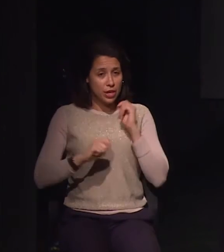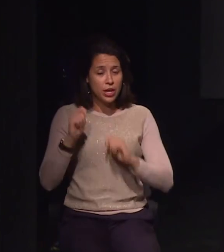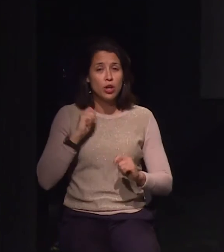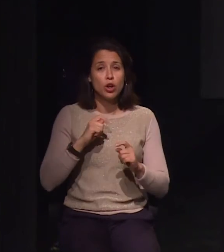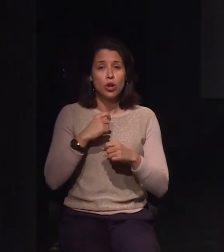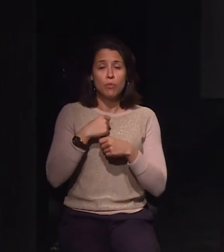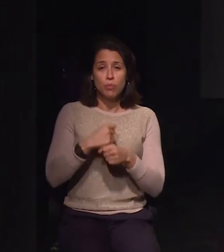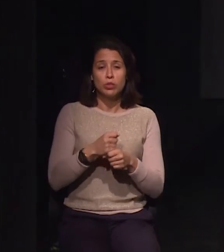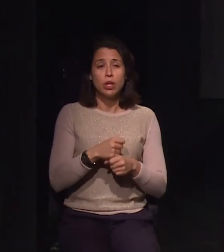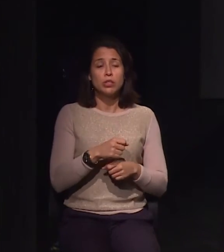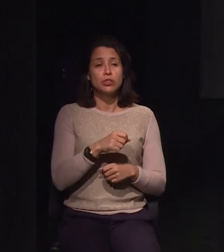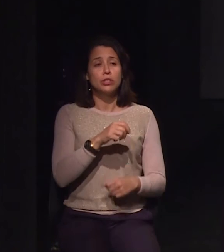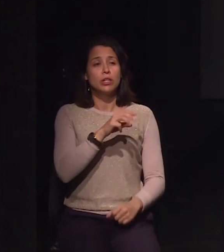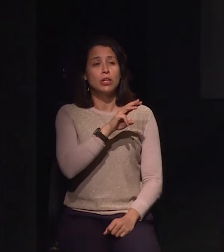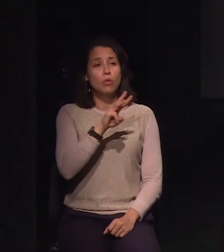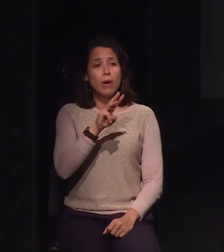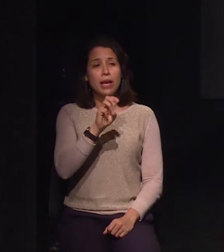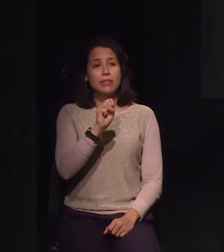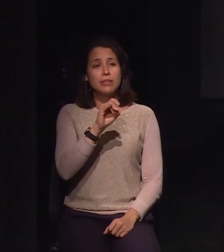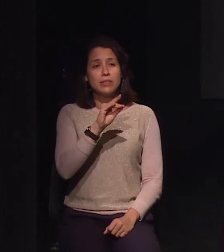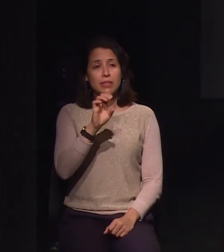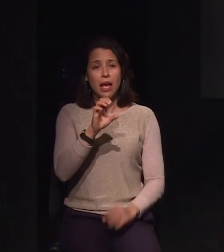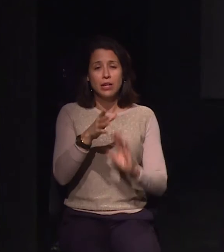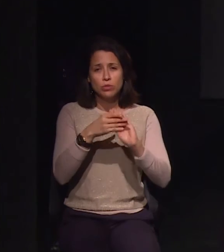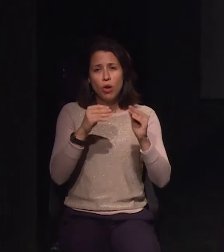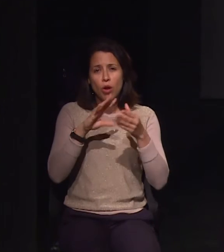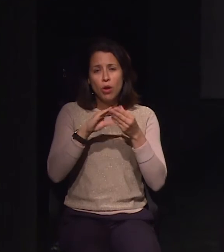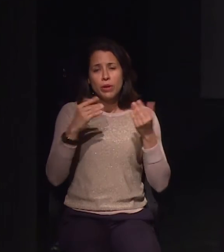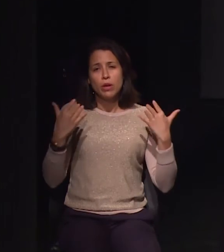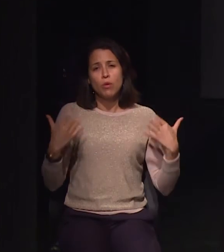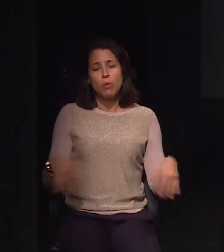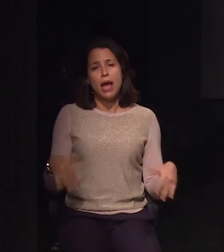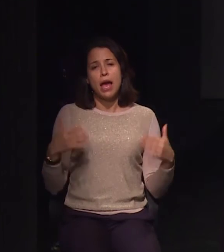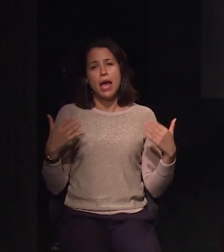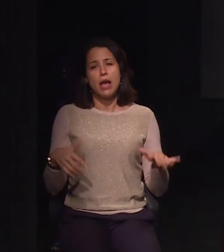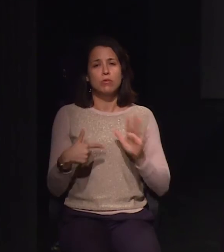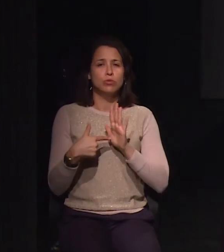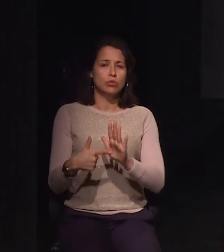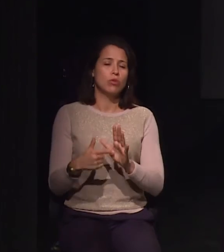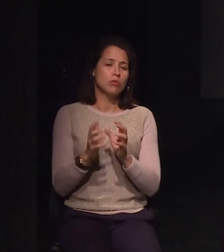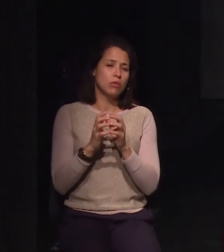Just doing that, understanding that there was tension that could be depicted and that